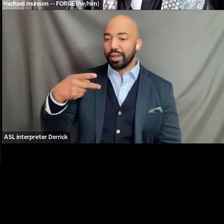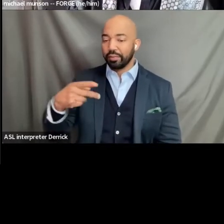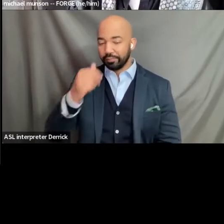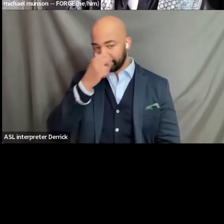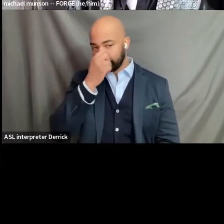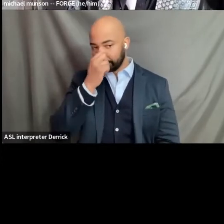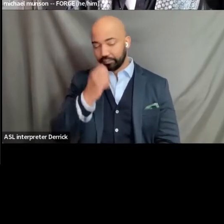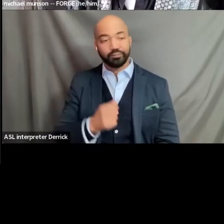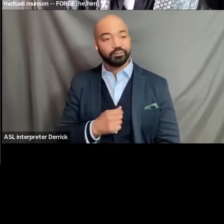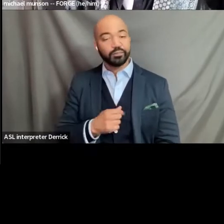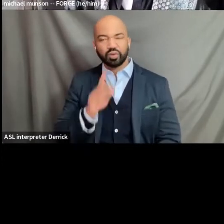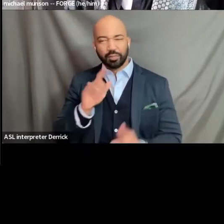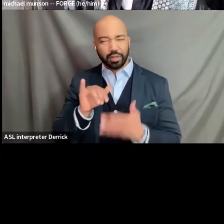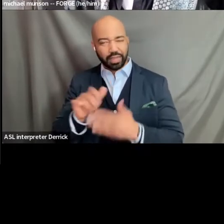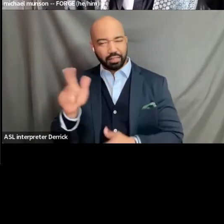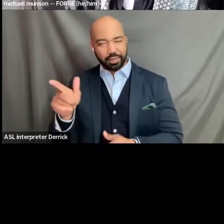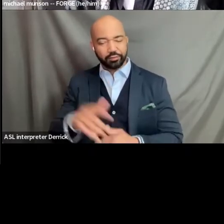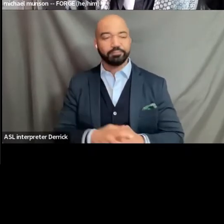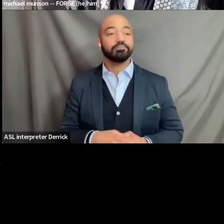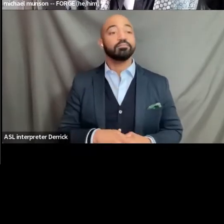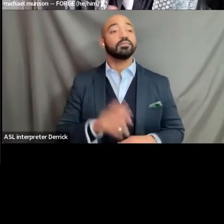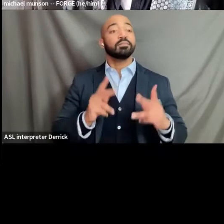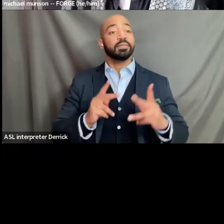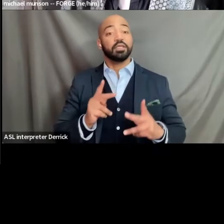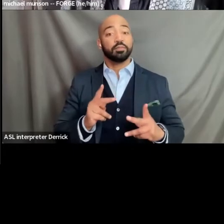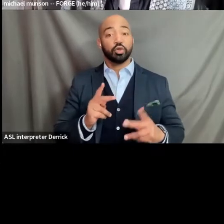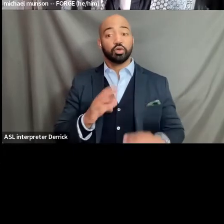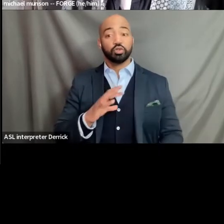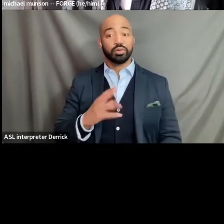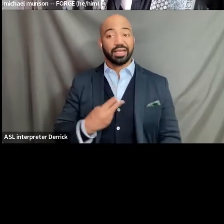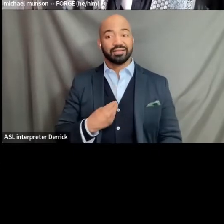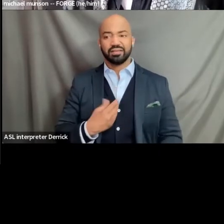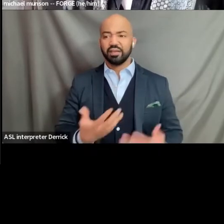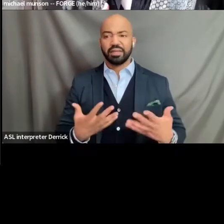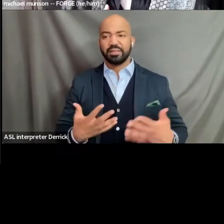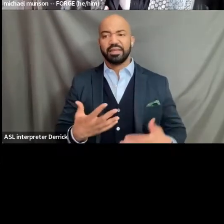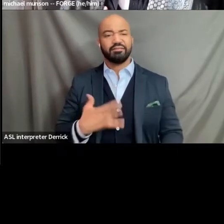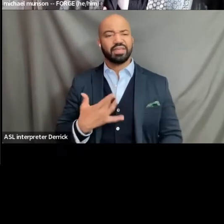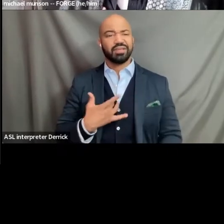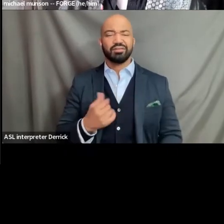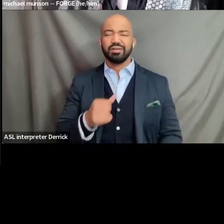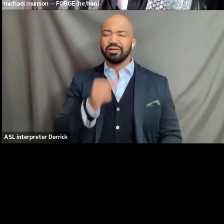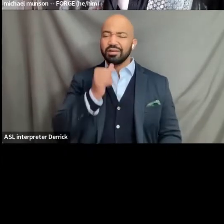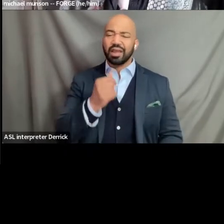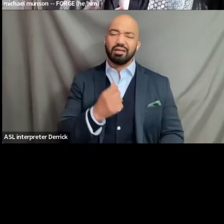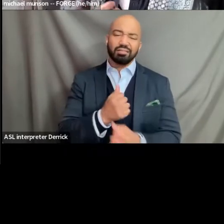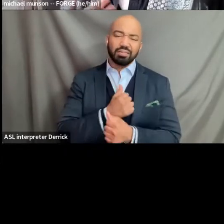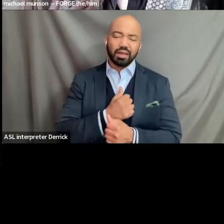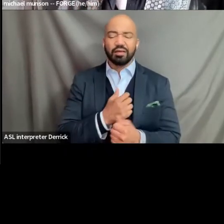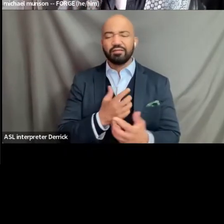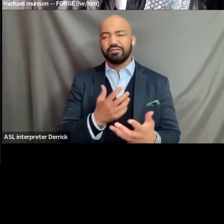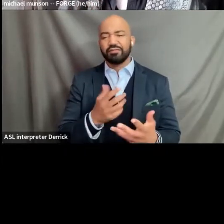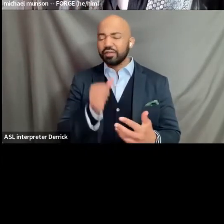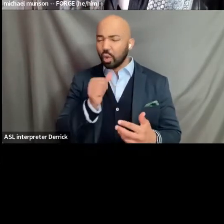because people who are trans may feel unlovable and like I can't ask somebody to wear a condom